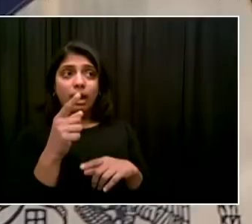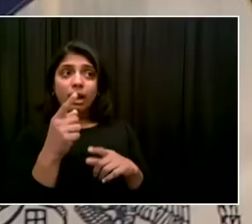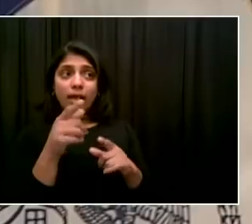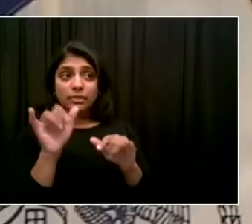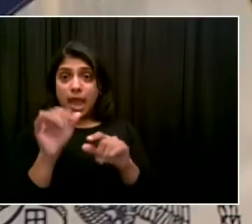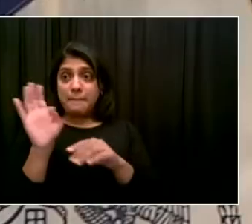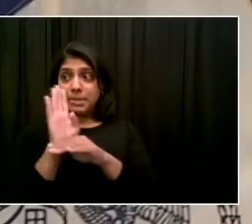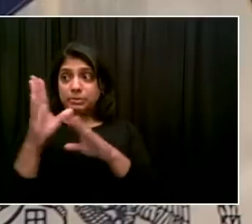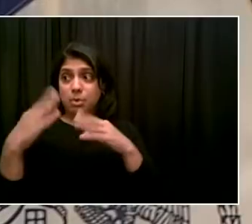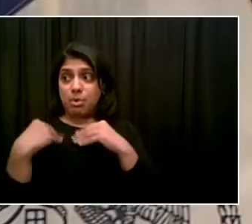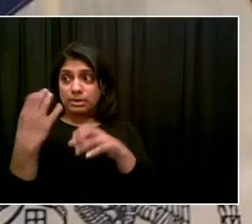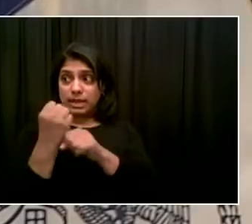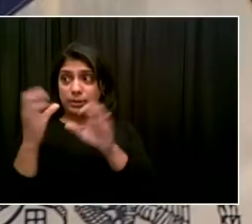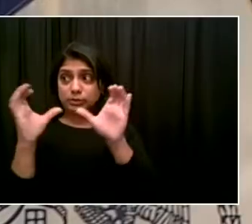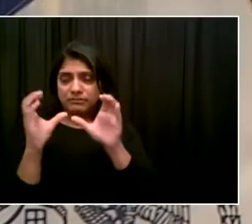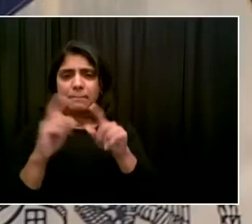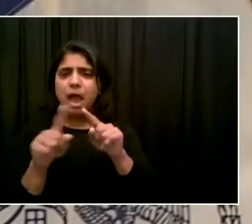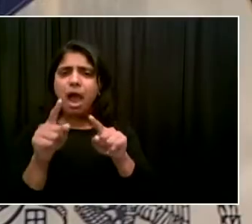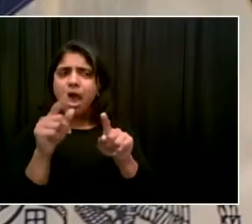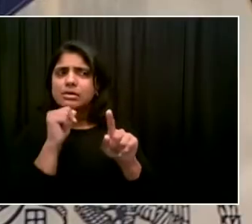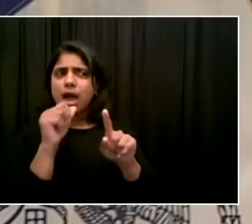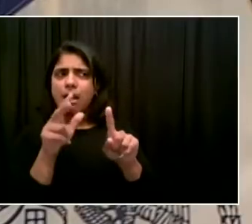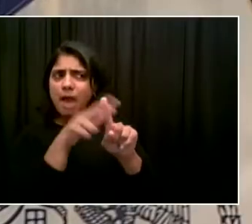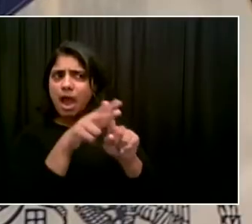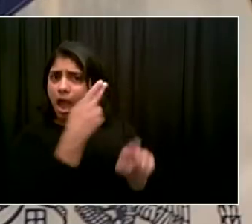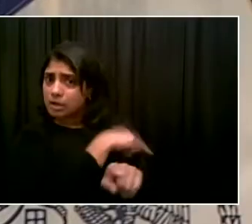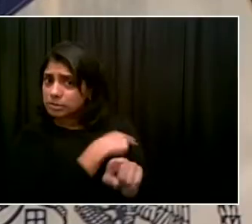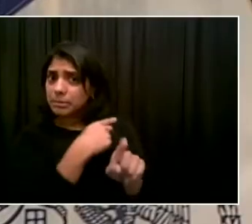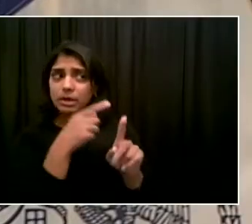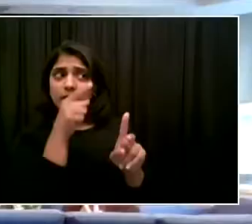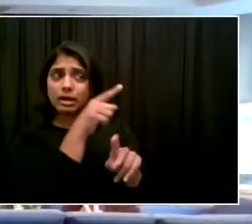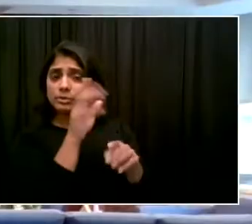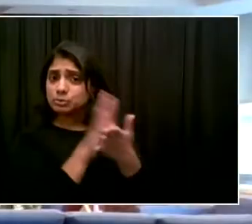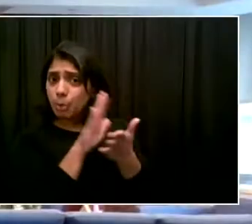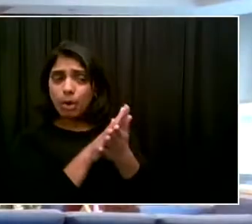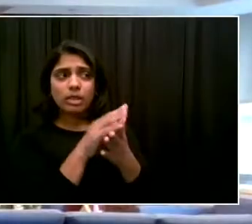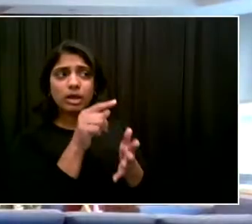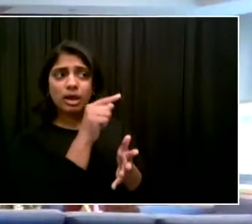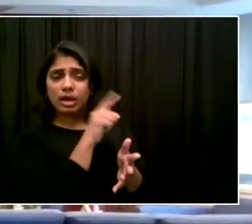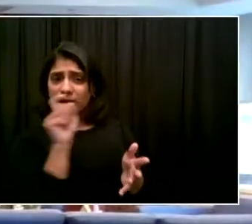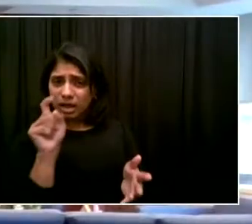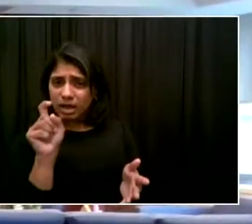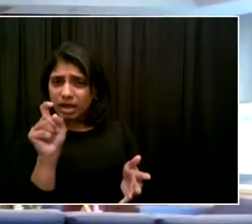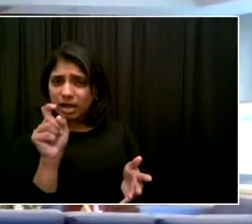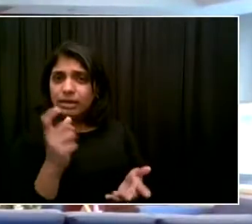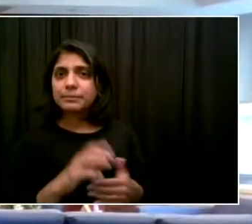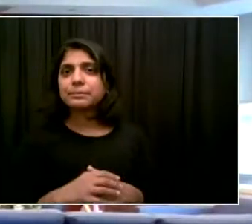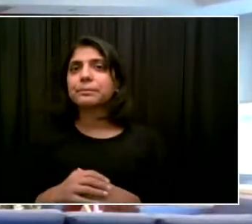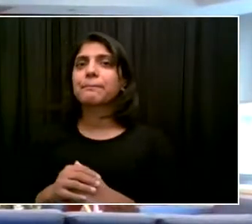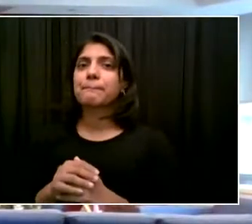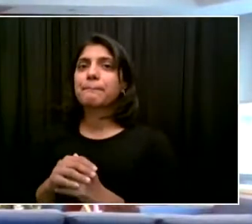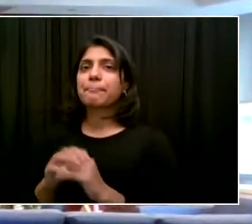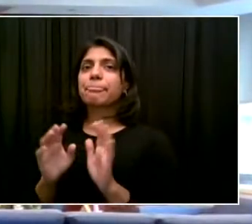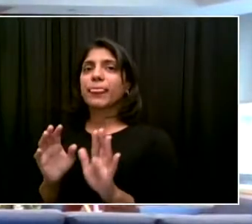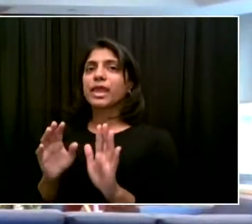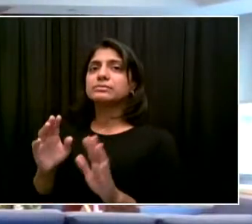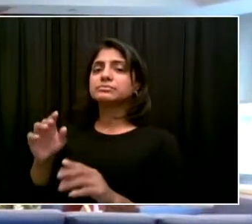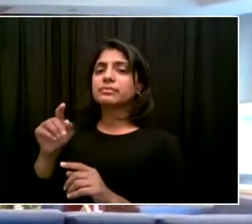SIMPLE TOOL THAT WILL ALLOW EVERYONE TO MAKE CLEAR WHAT'S